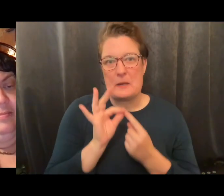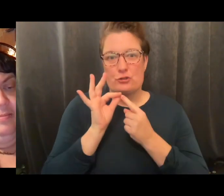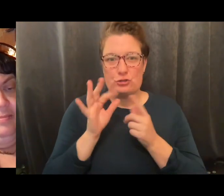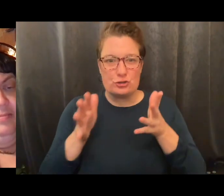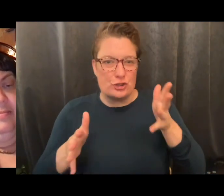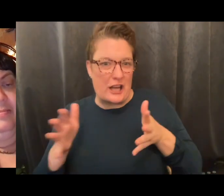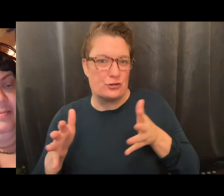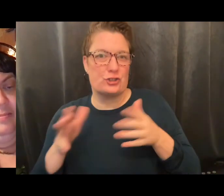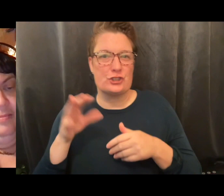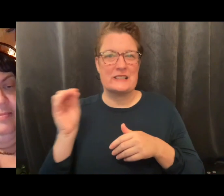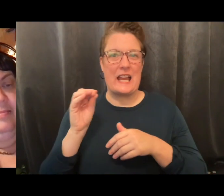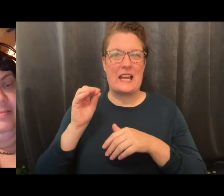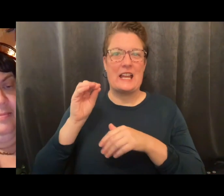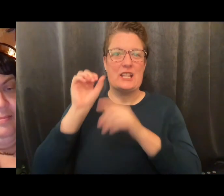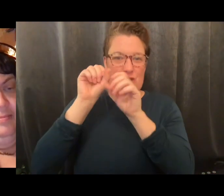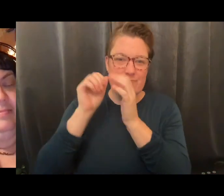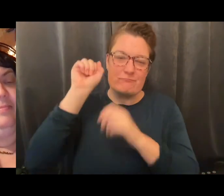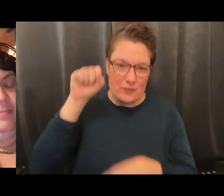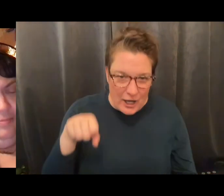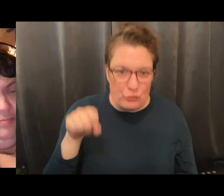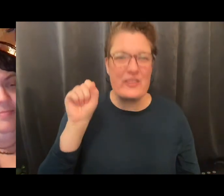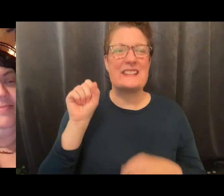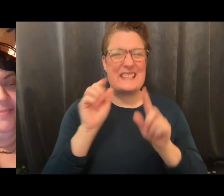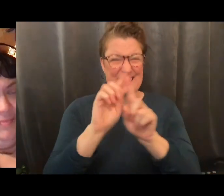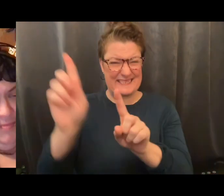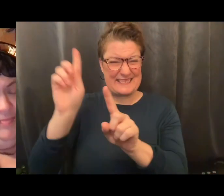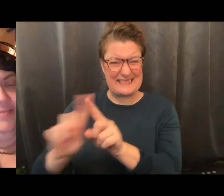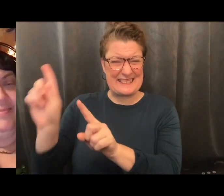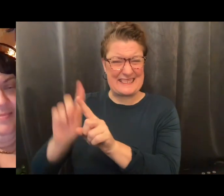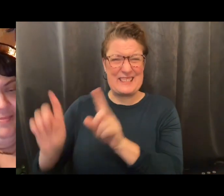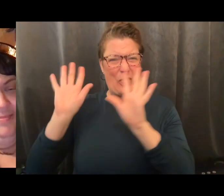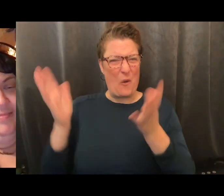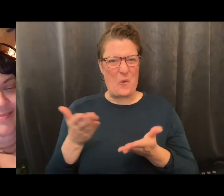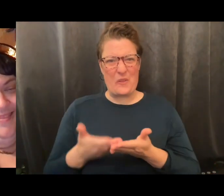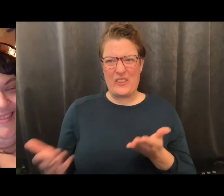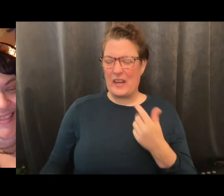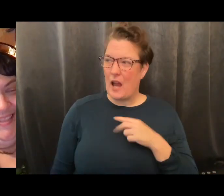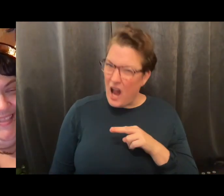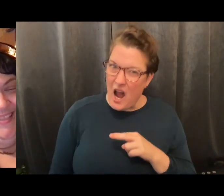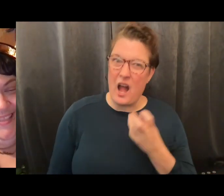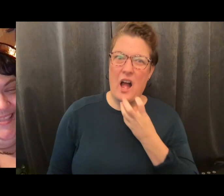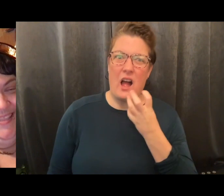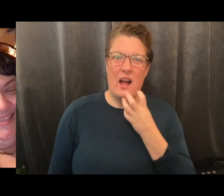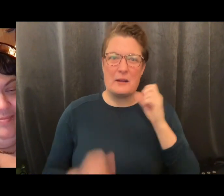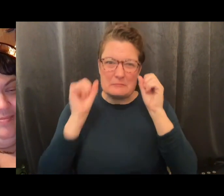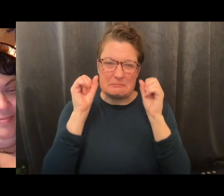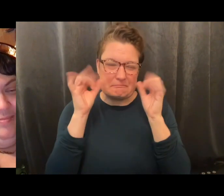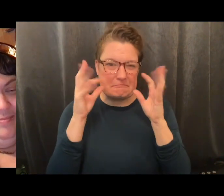and, you know, just the whole thing. I just thought it was so magical and, um, I, I wanted the magic I wanted that